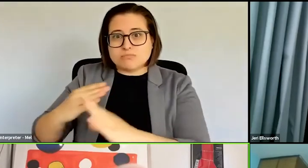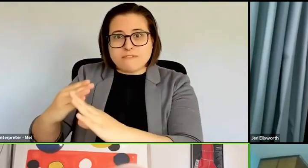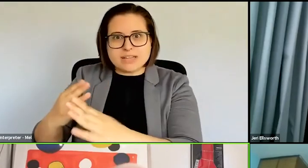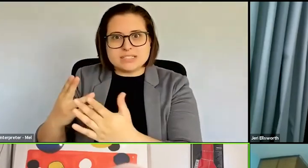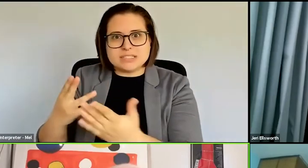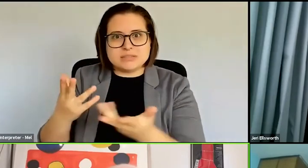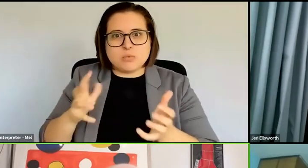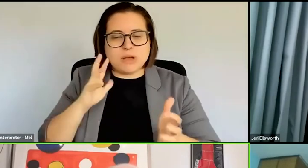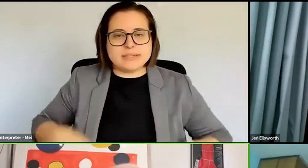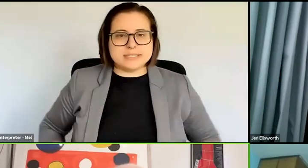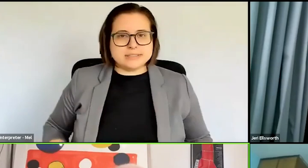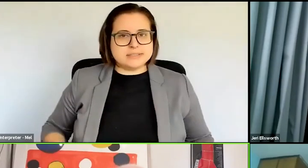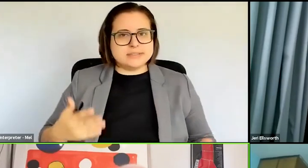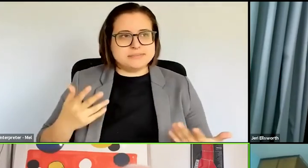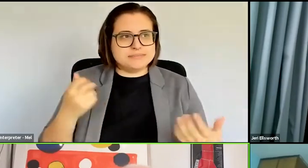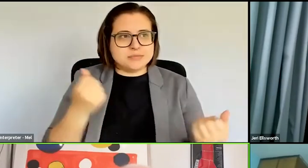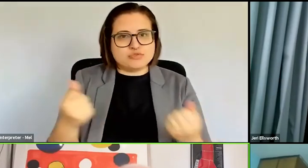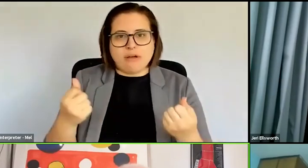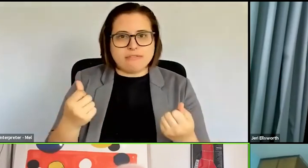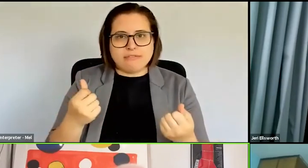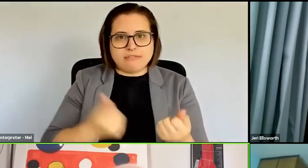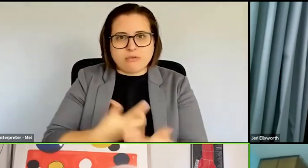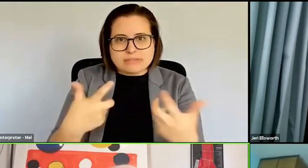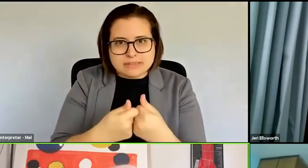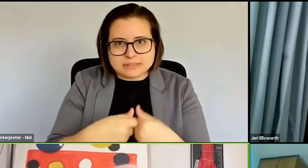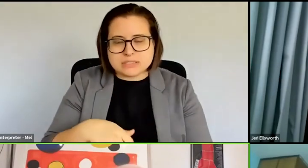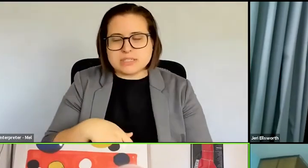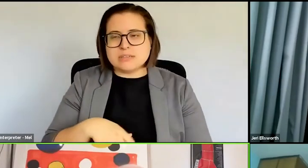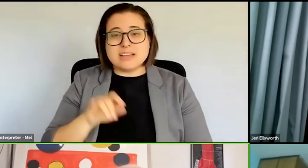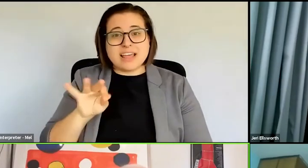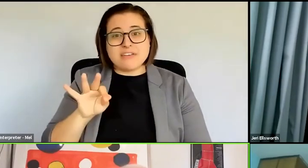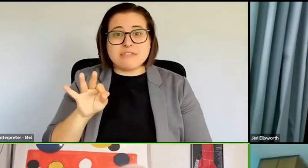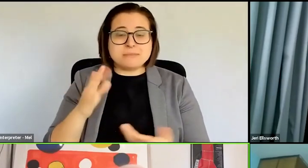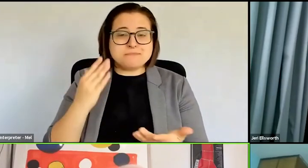or there's that, or the other thing, and if you've ever driven cars with lane keeping, some of them